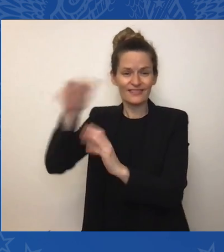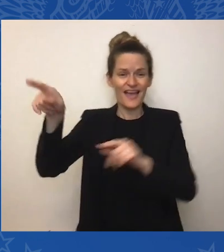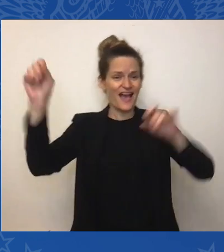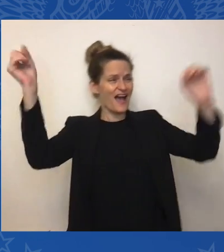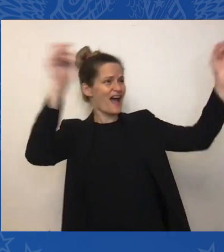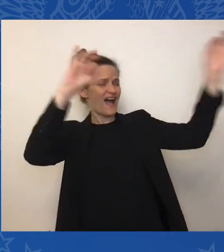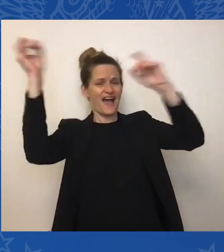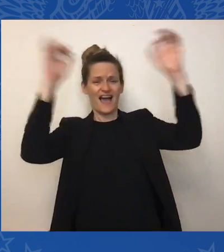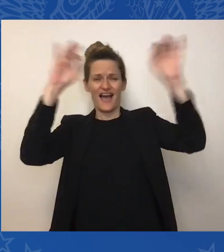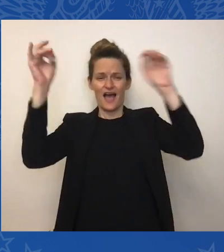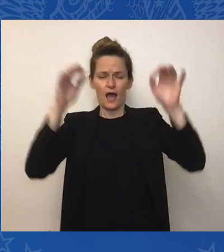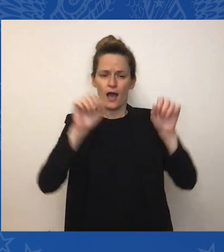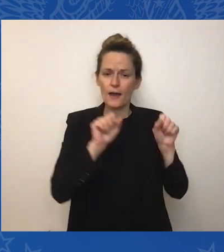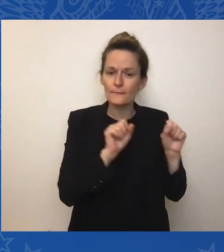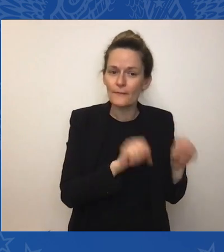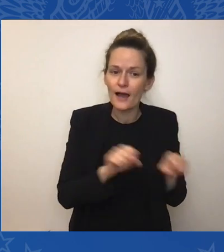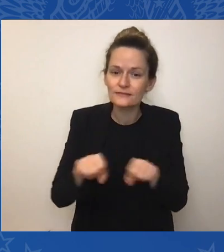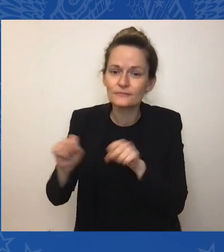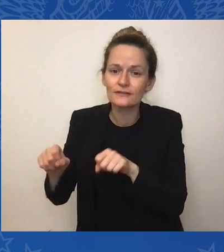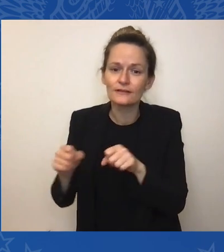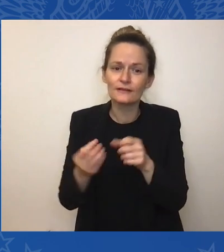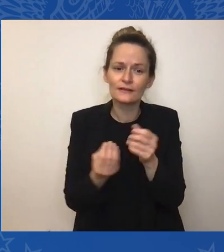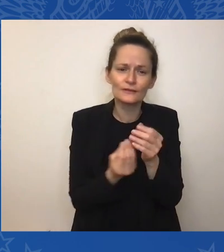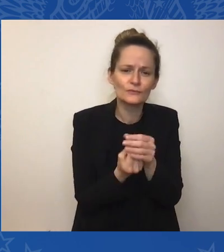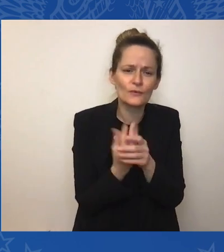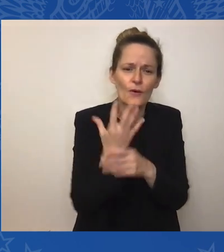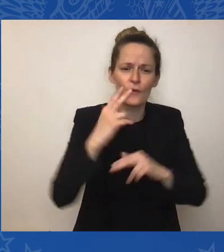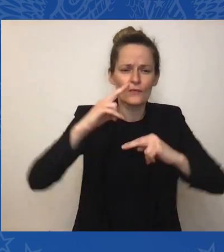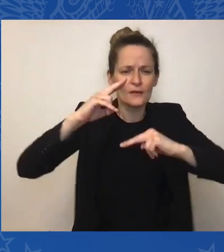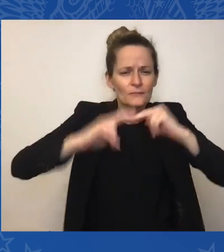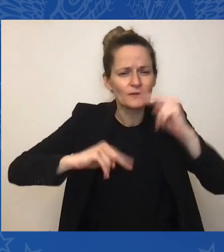protect decency and dignity; to be free and fair.